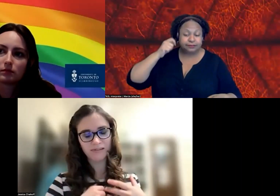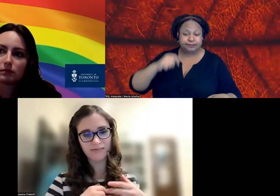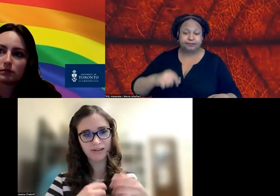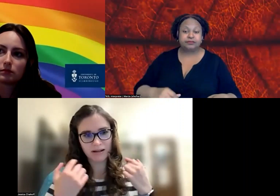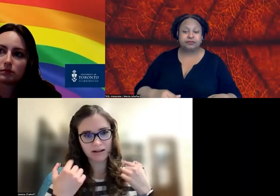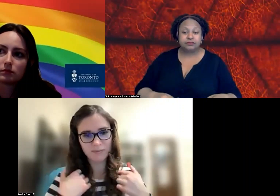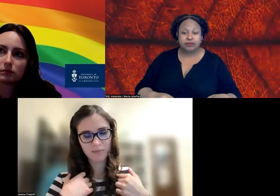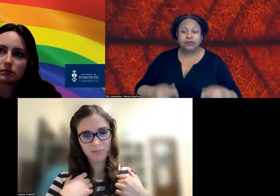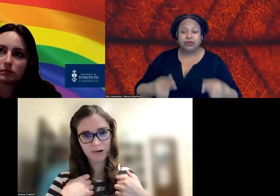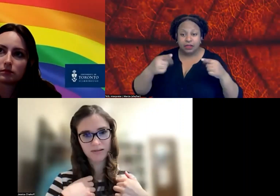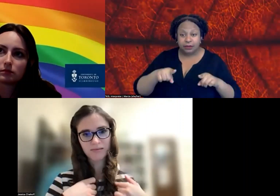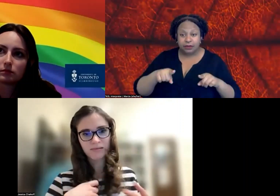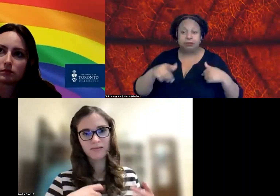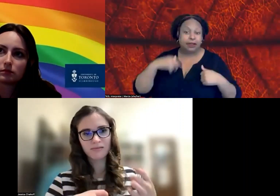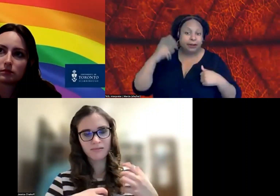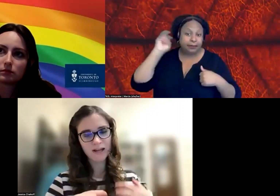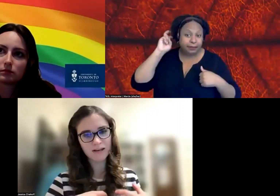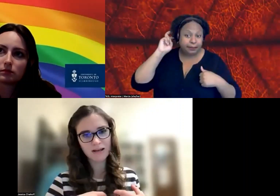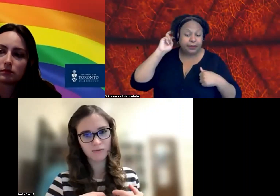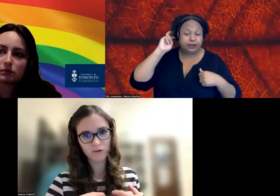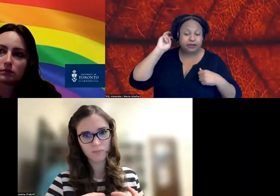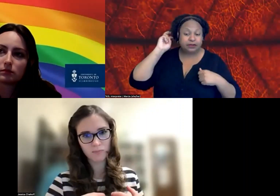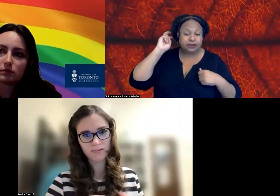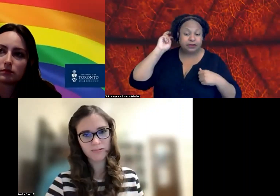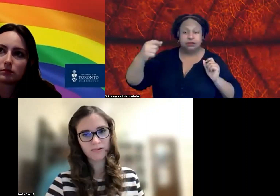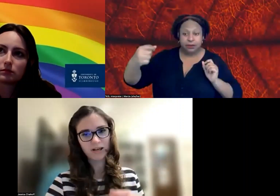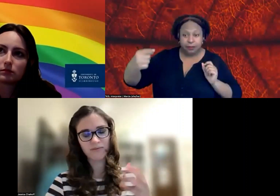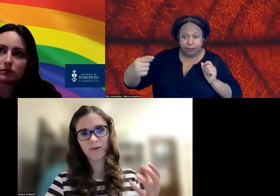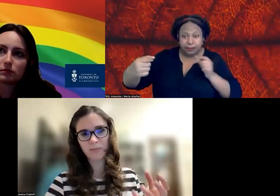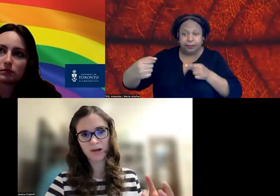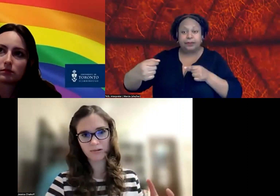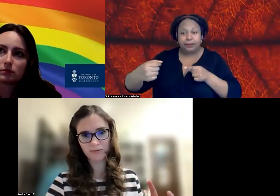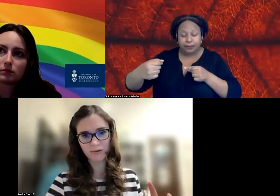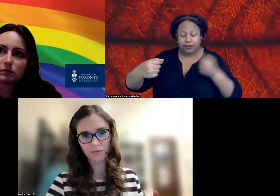It connects my implant to that necklace and that microphone.